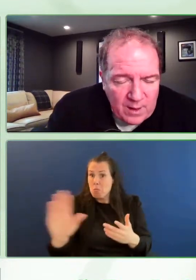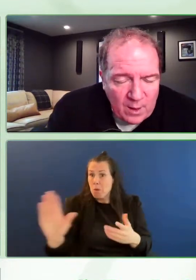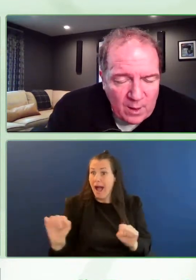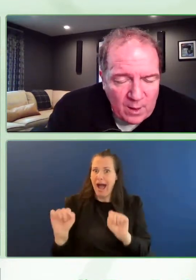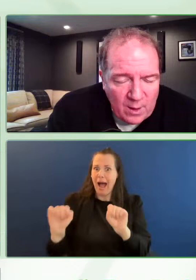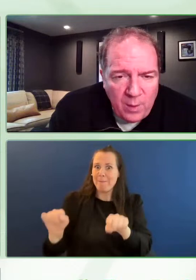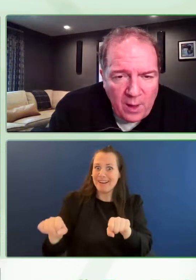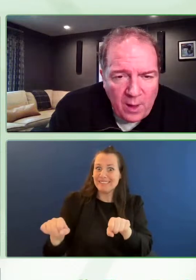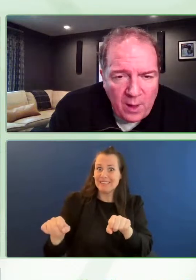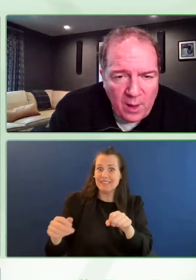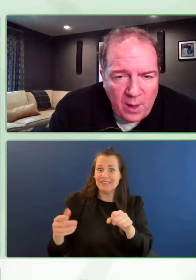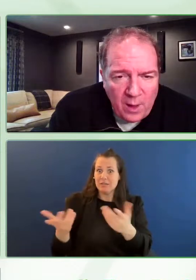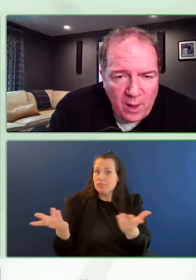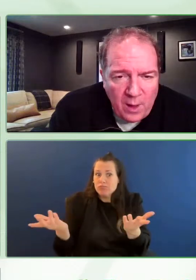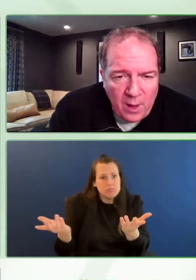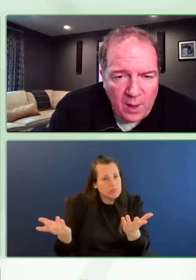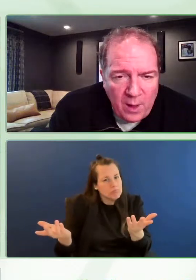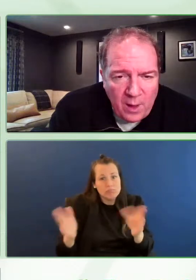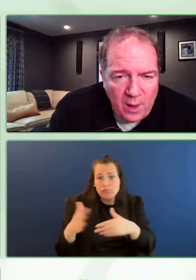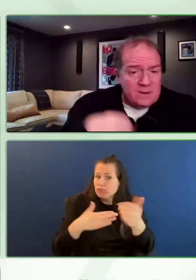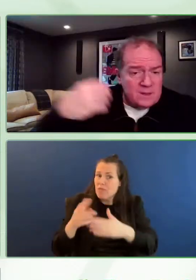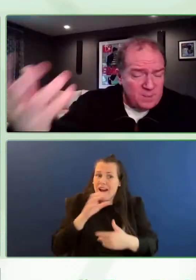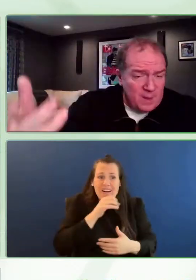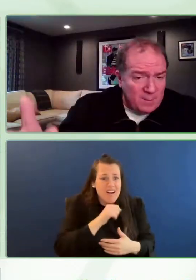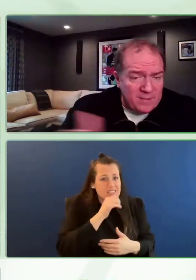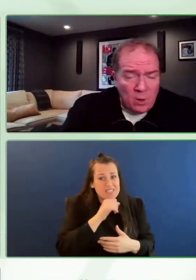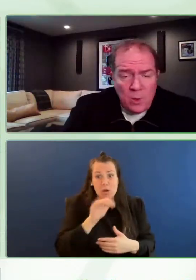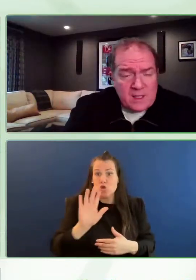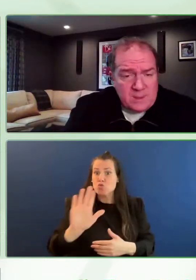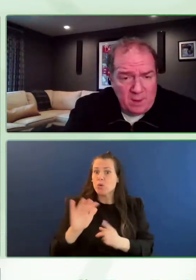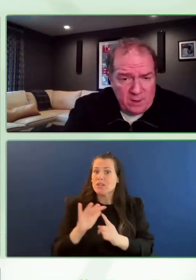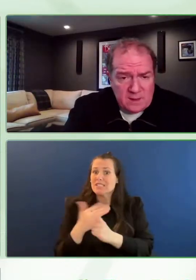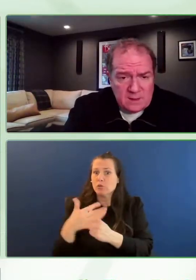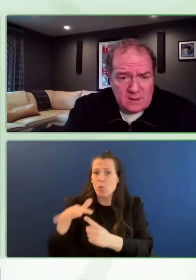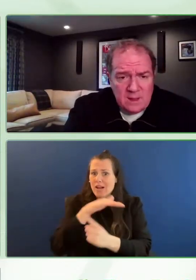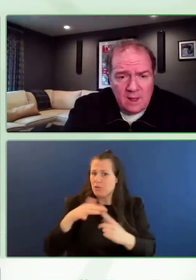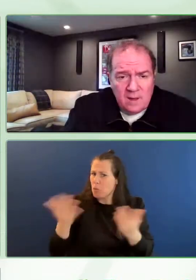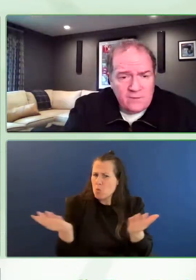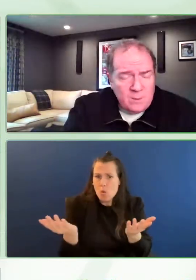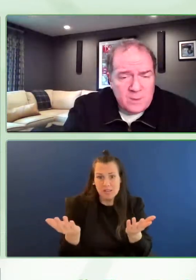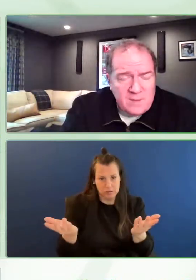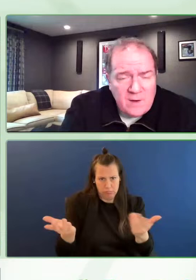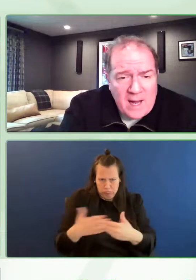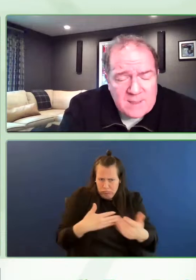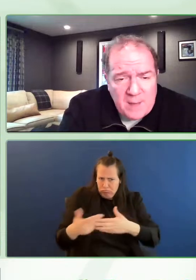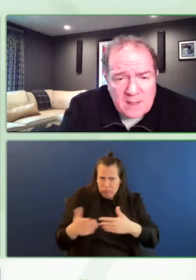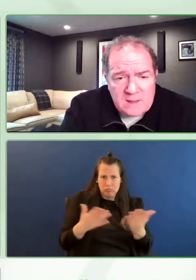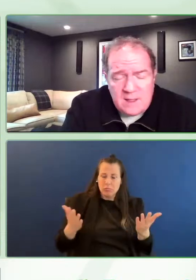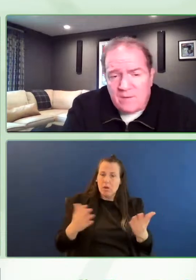people become pioneers, that speak about their own experiences through different aspects,